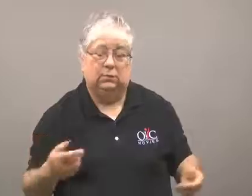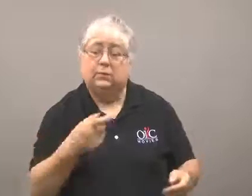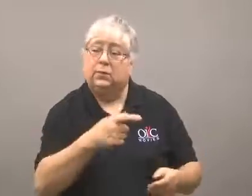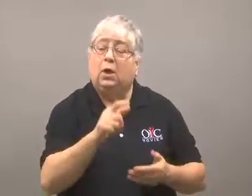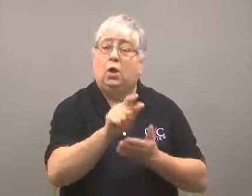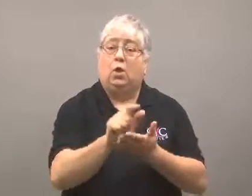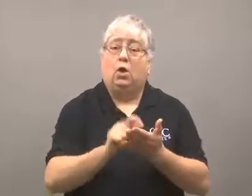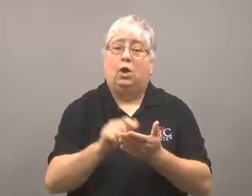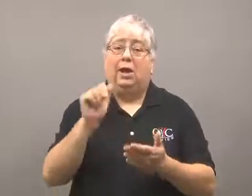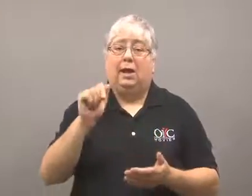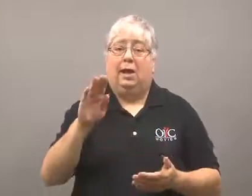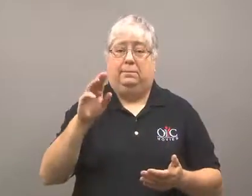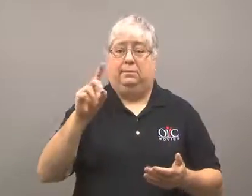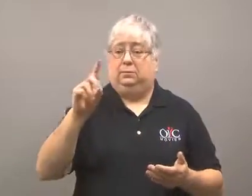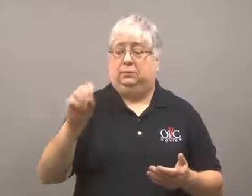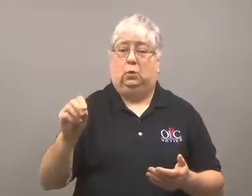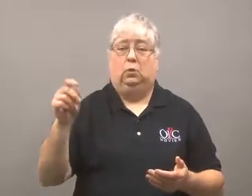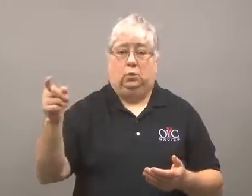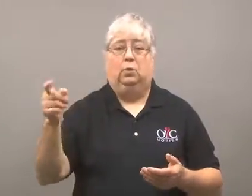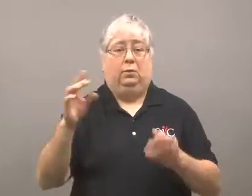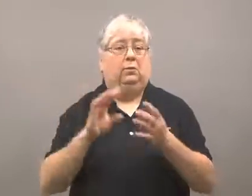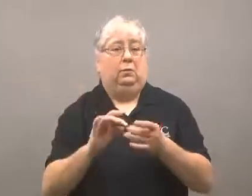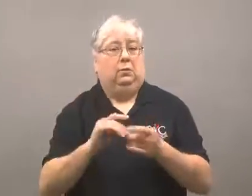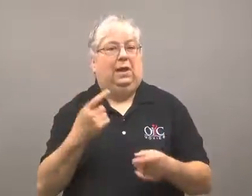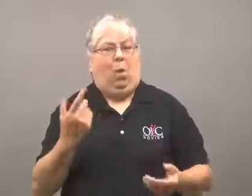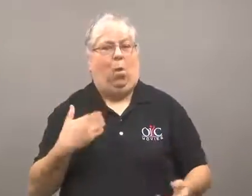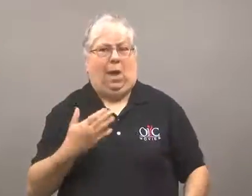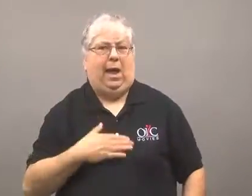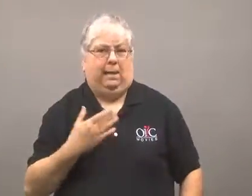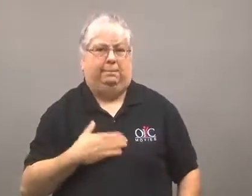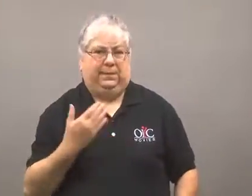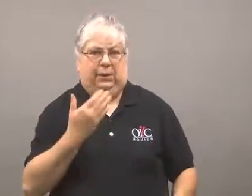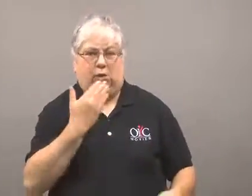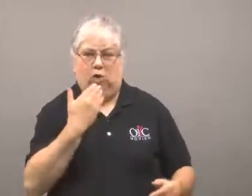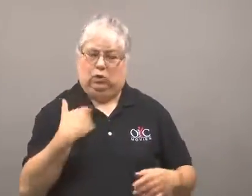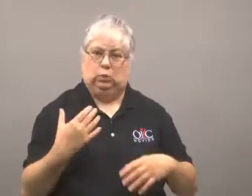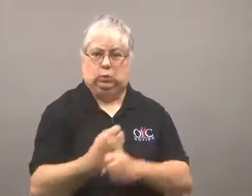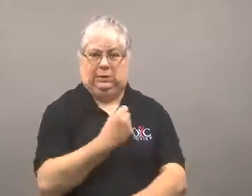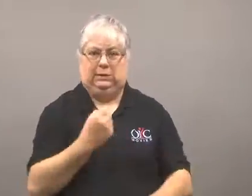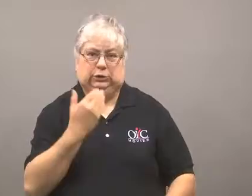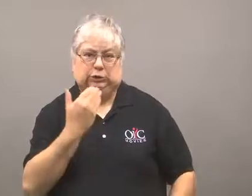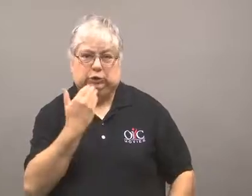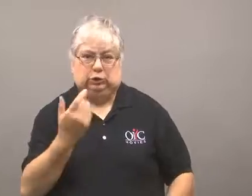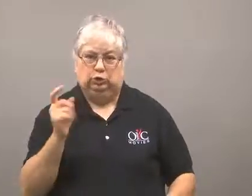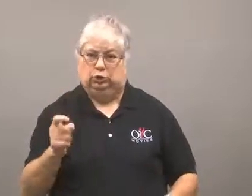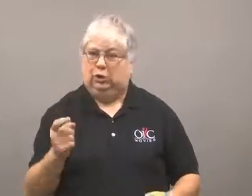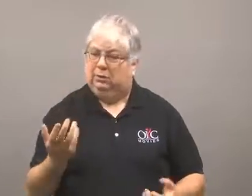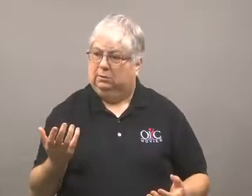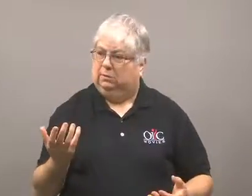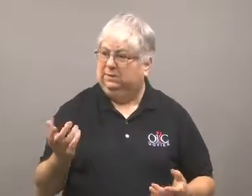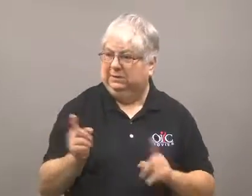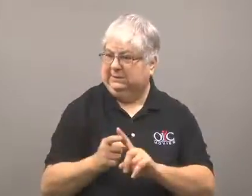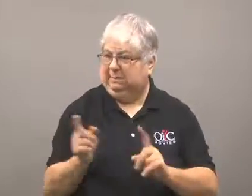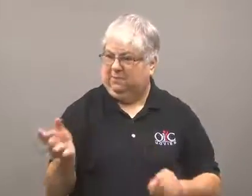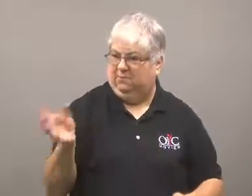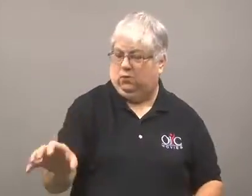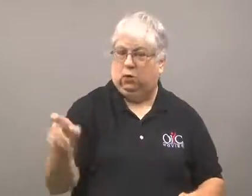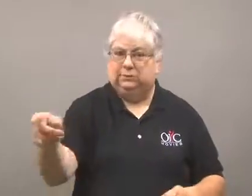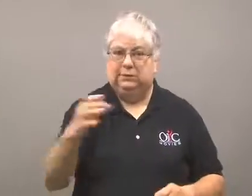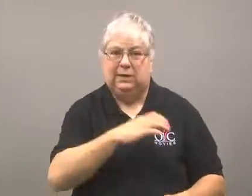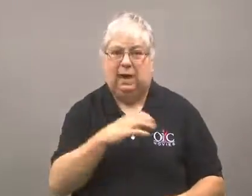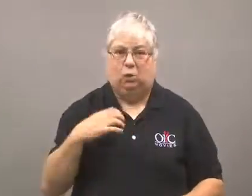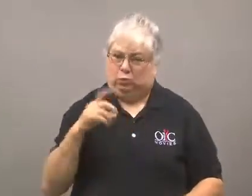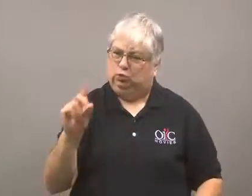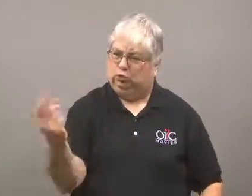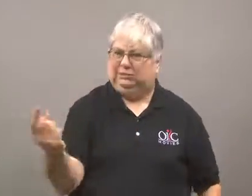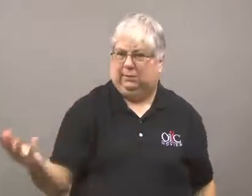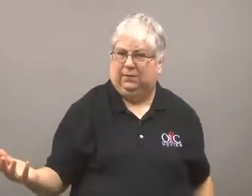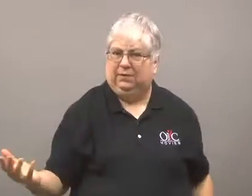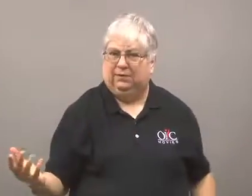Attorney Abdo said he was happy with the decision. It will force Congress to act.